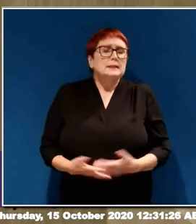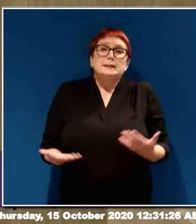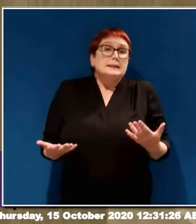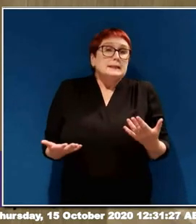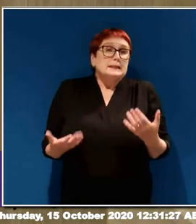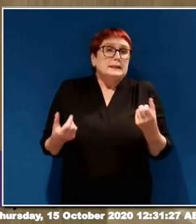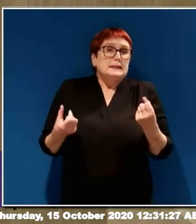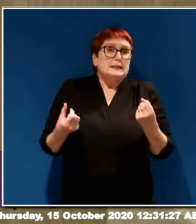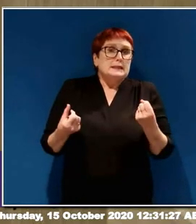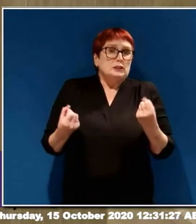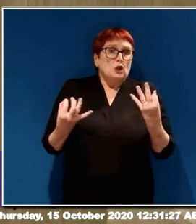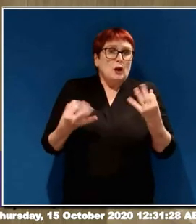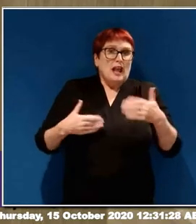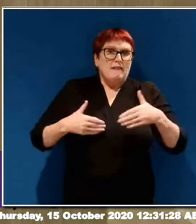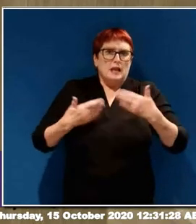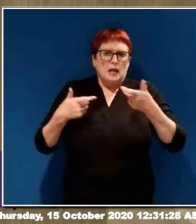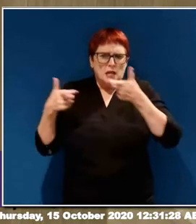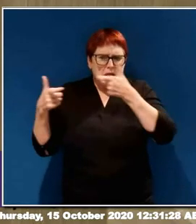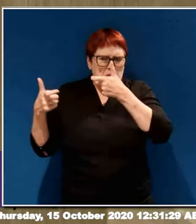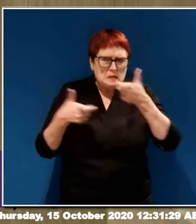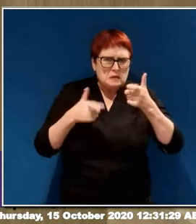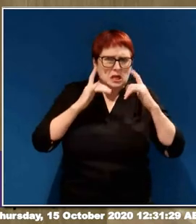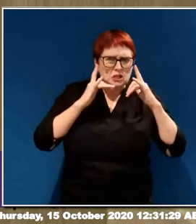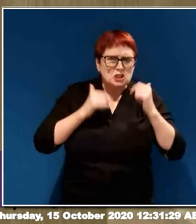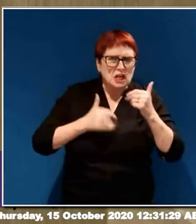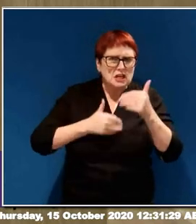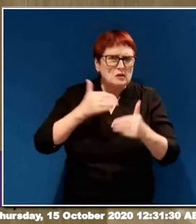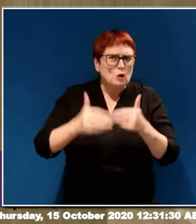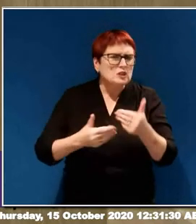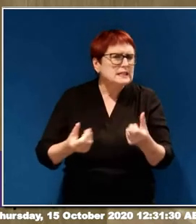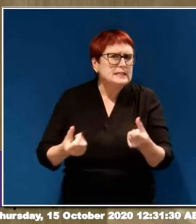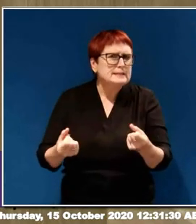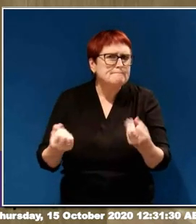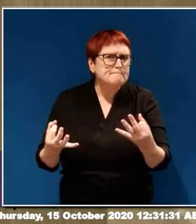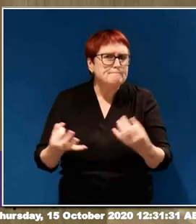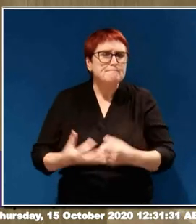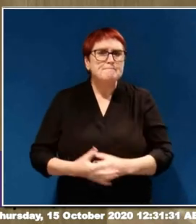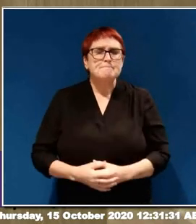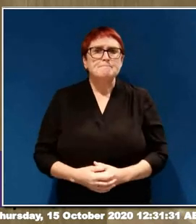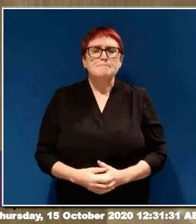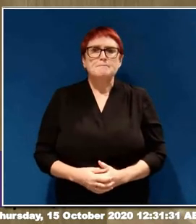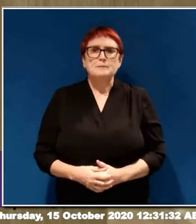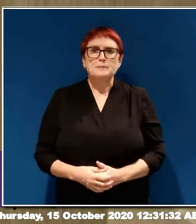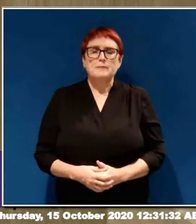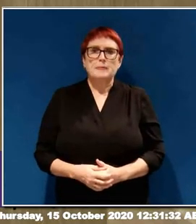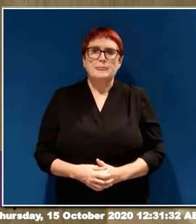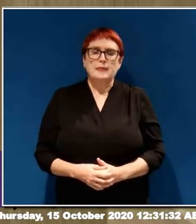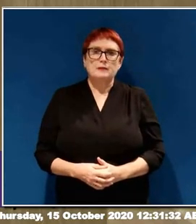So the place we find - when we find out that there are issues